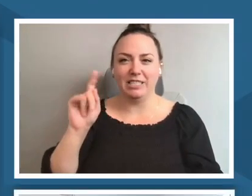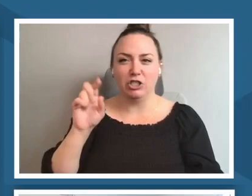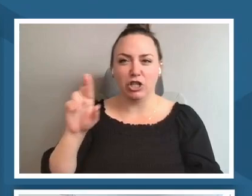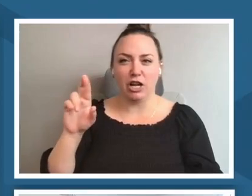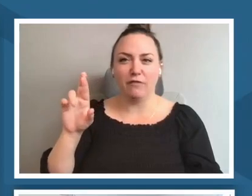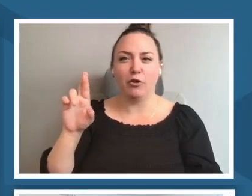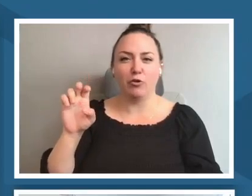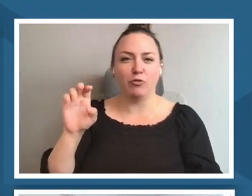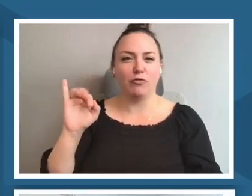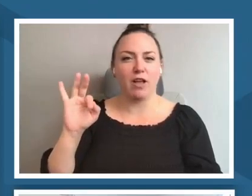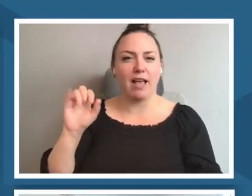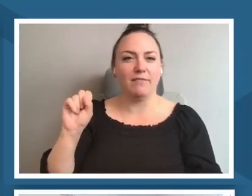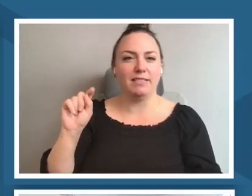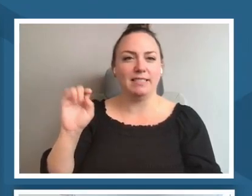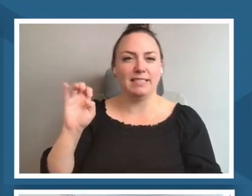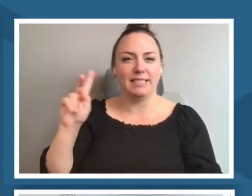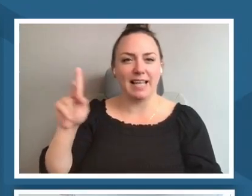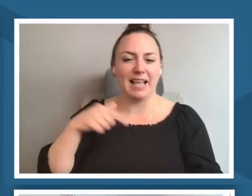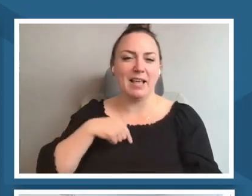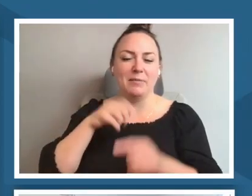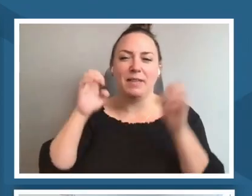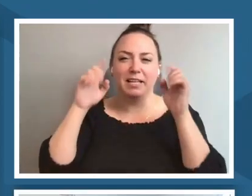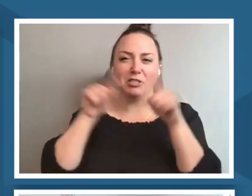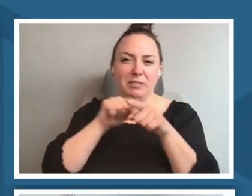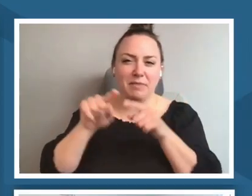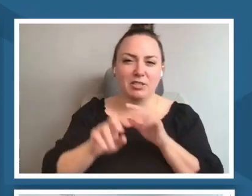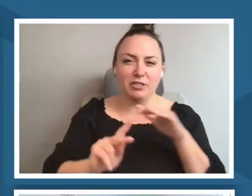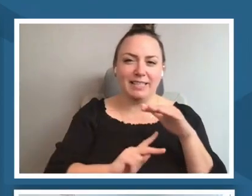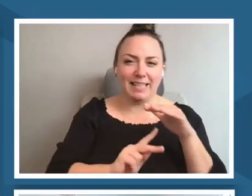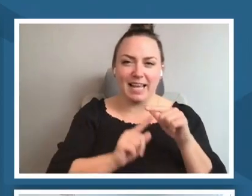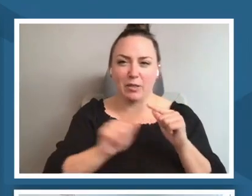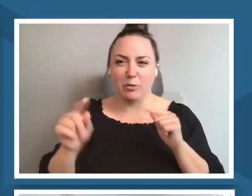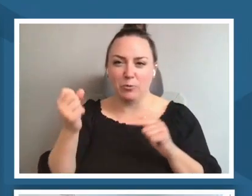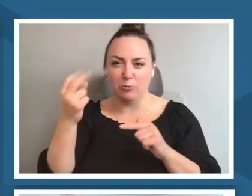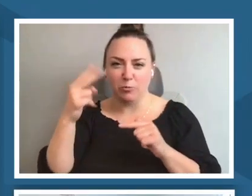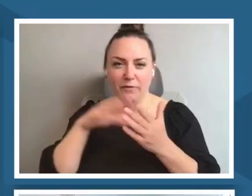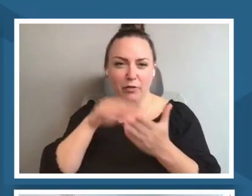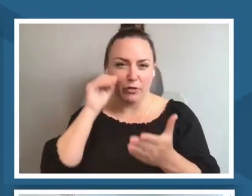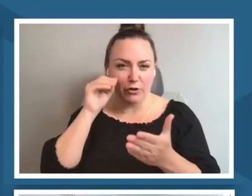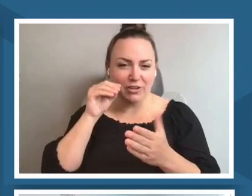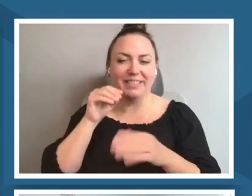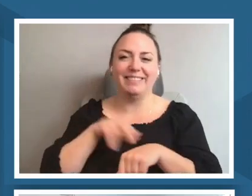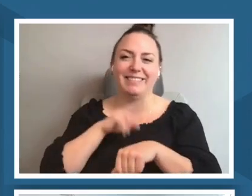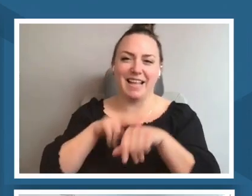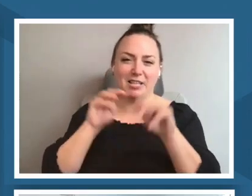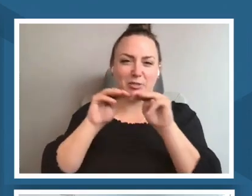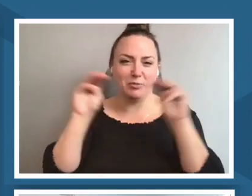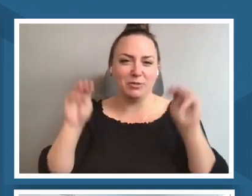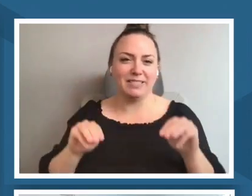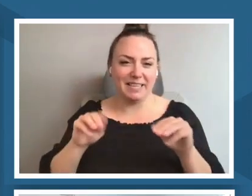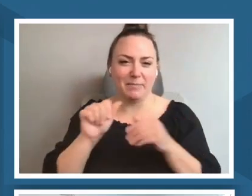education specialist for k-12 learning